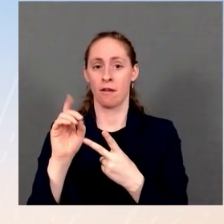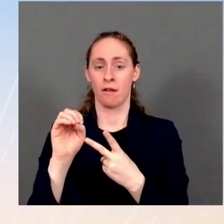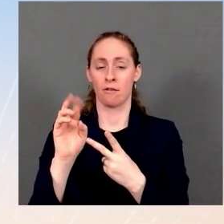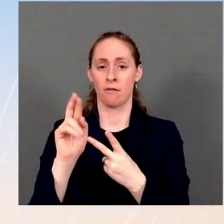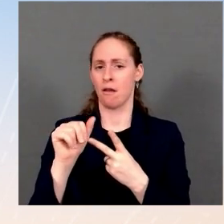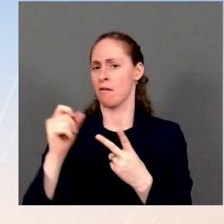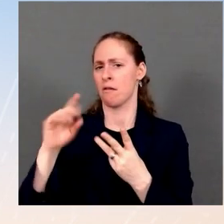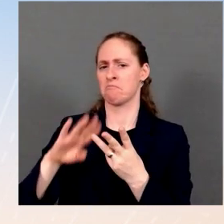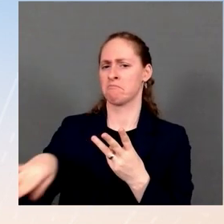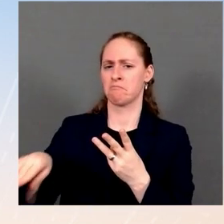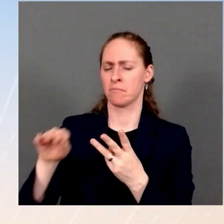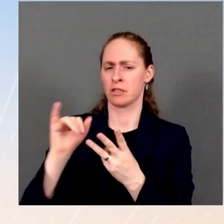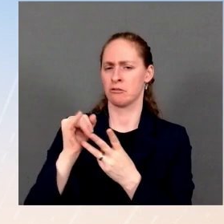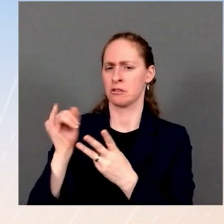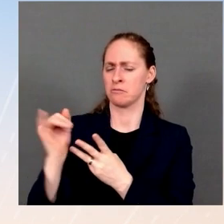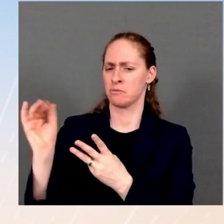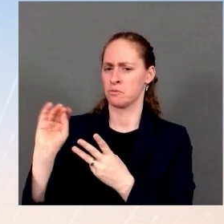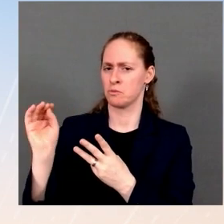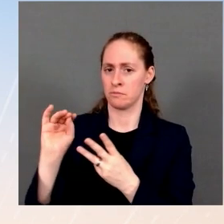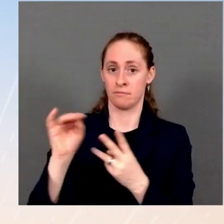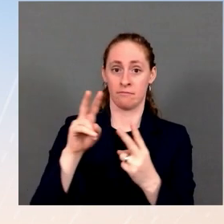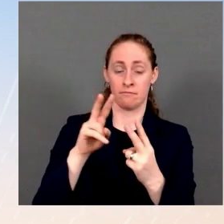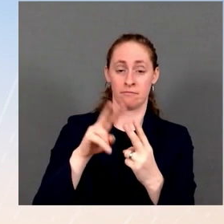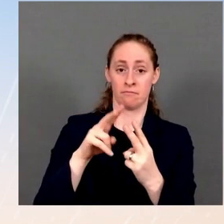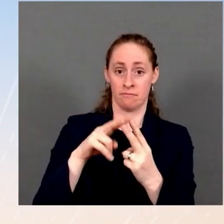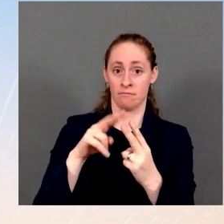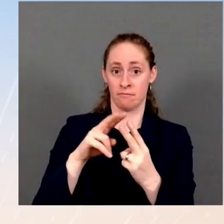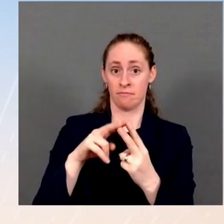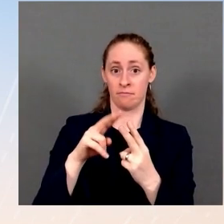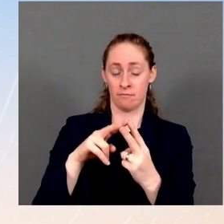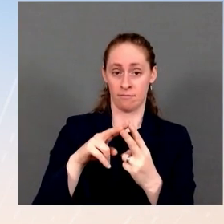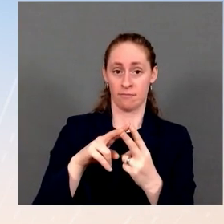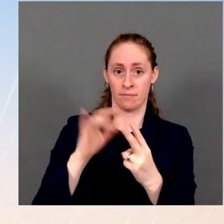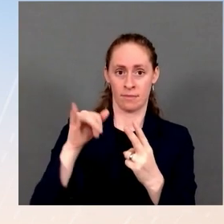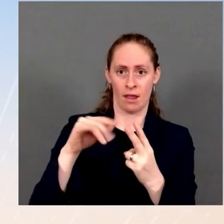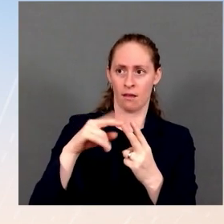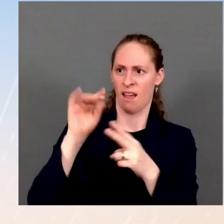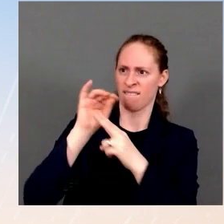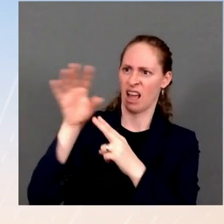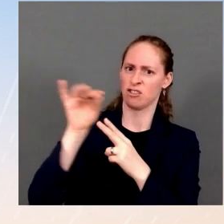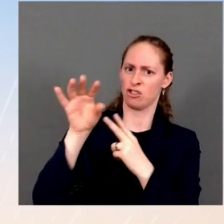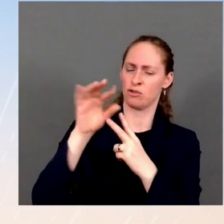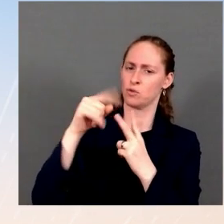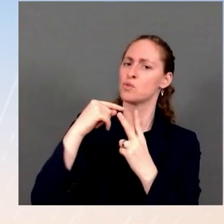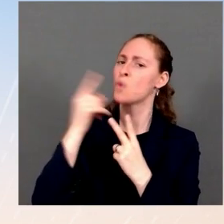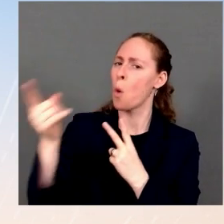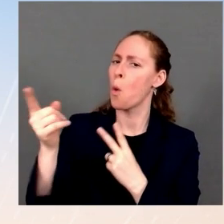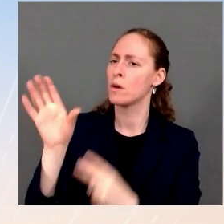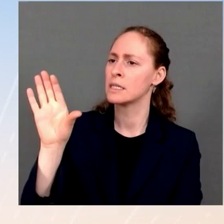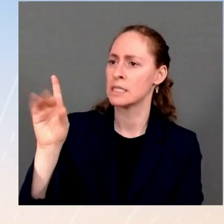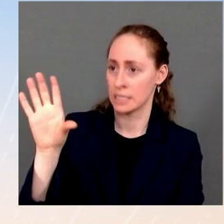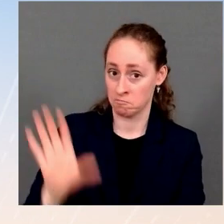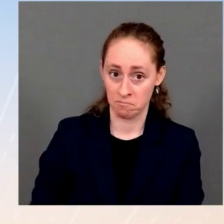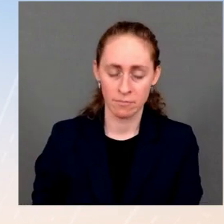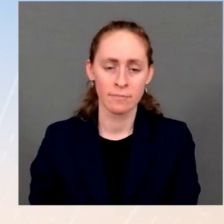I'm just curious, at this point, what would be the message to somebody who has a J&J shot? And is it responsible for the United States